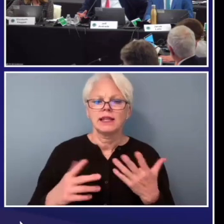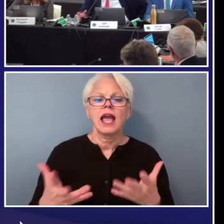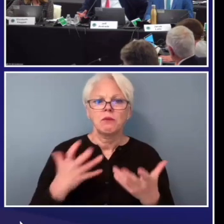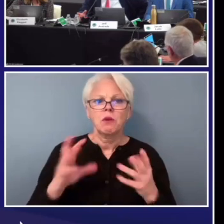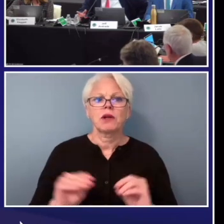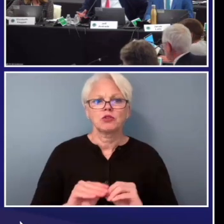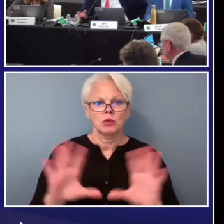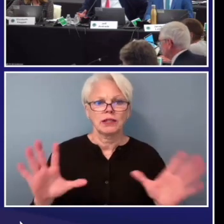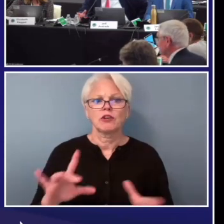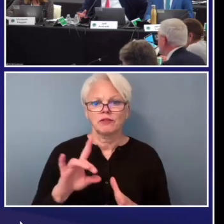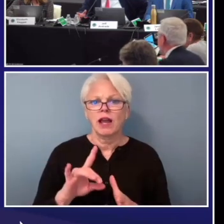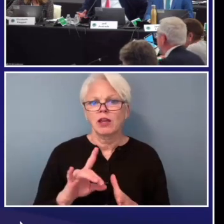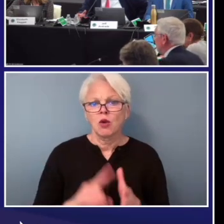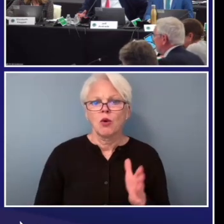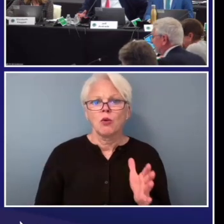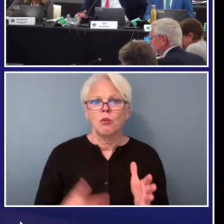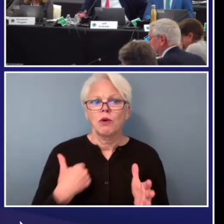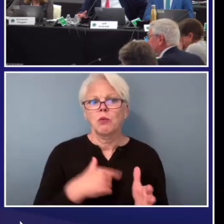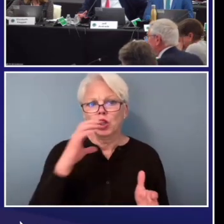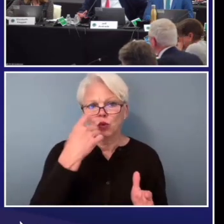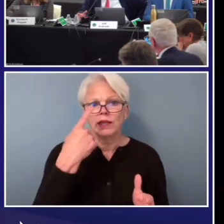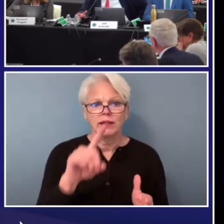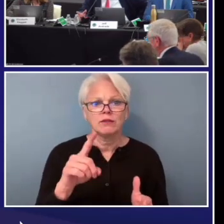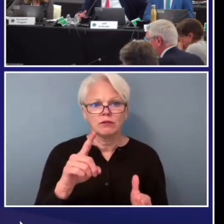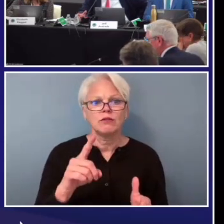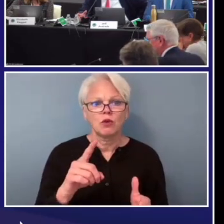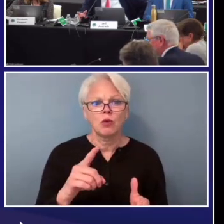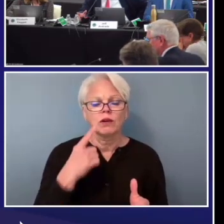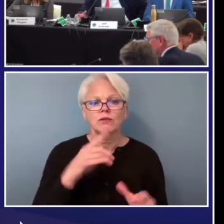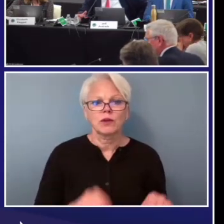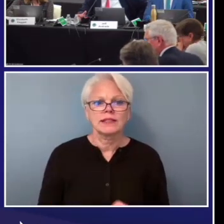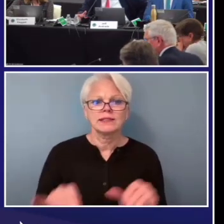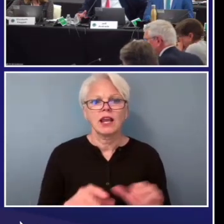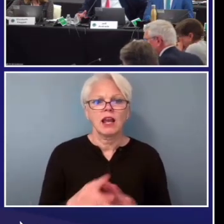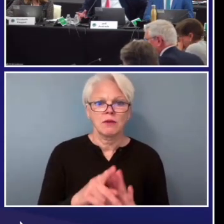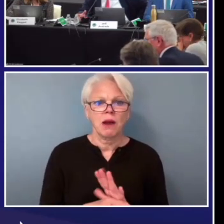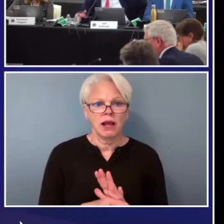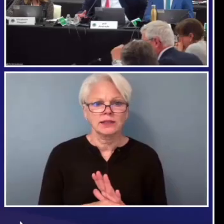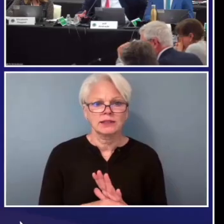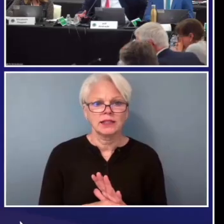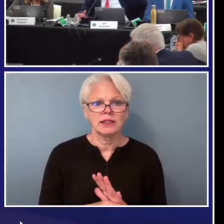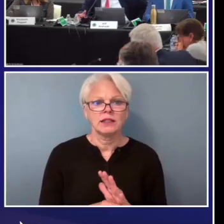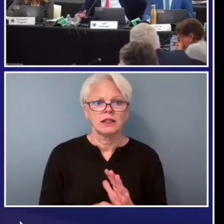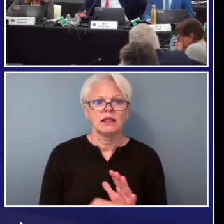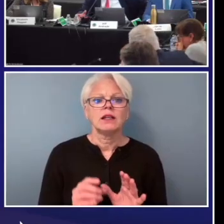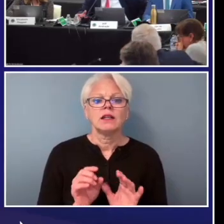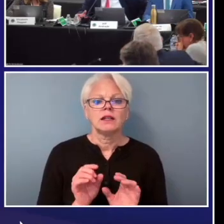what we're looking for in terms of the standards and the policy making, the policy making body.